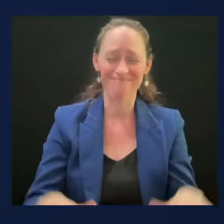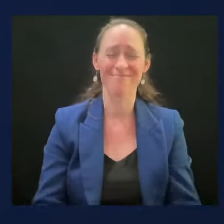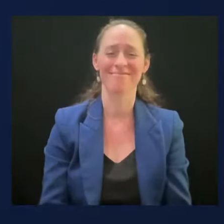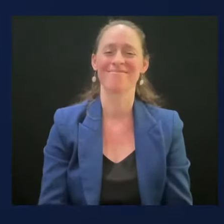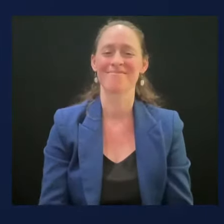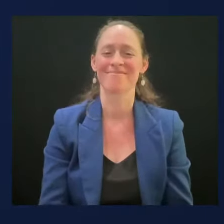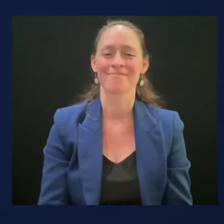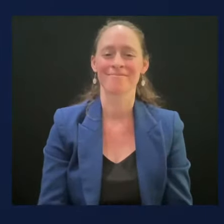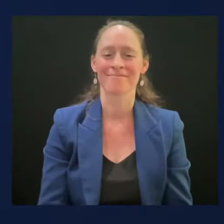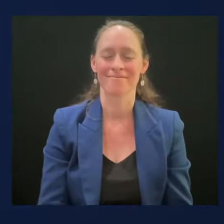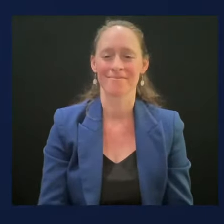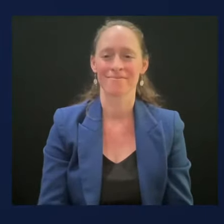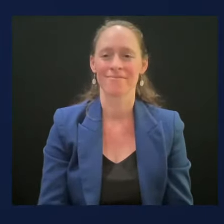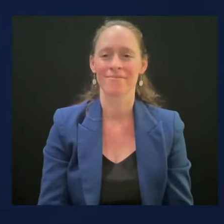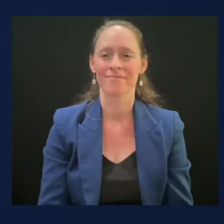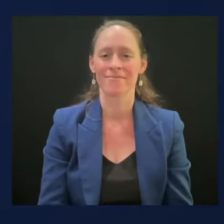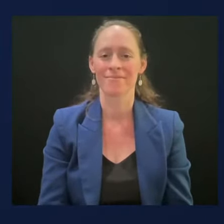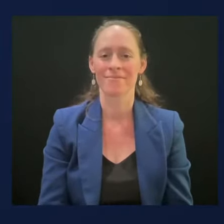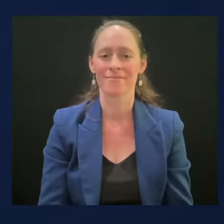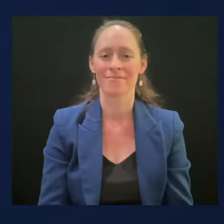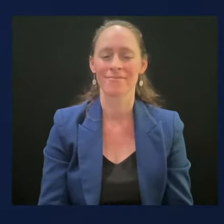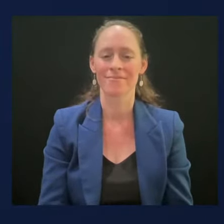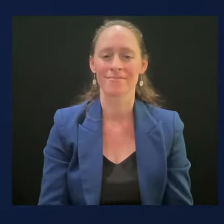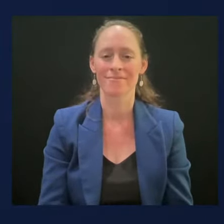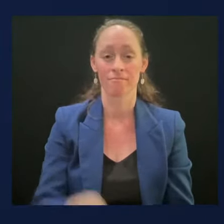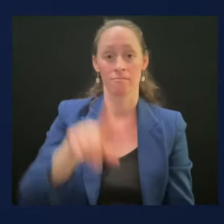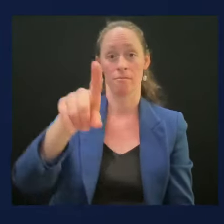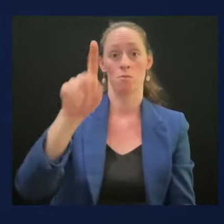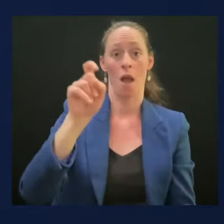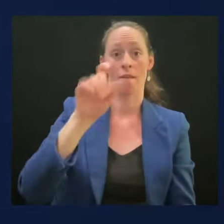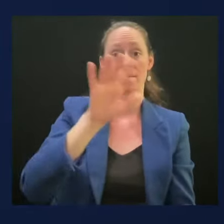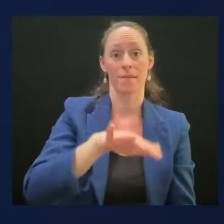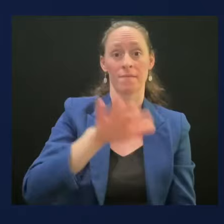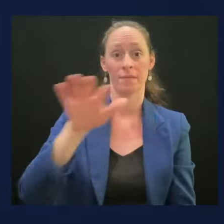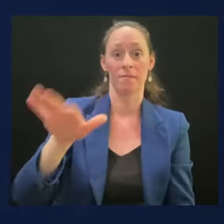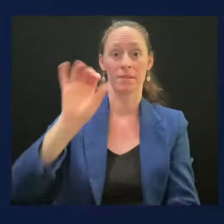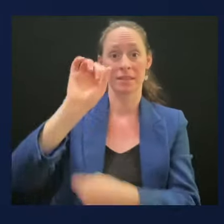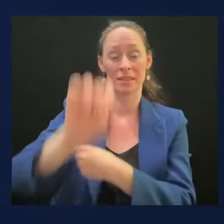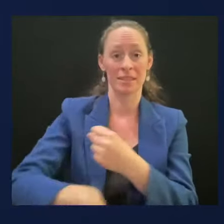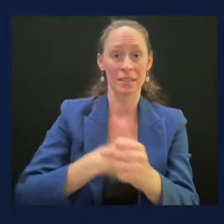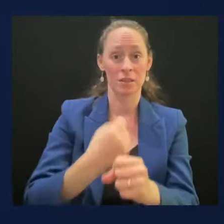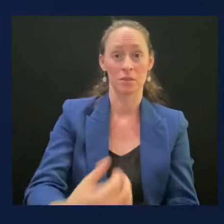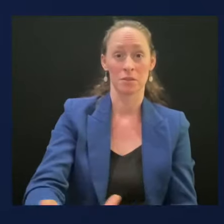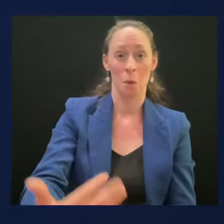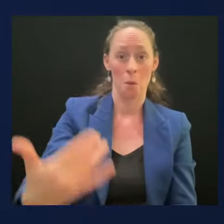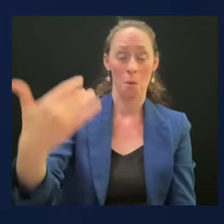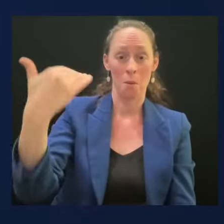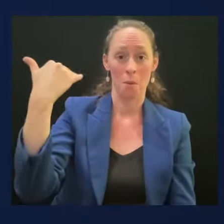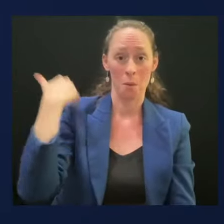One hundred and fifty-five years ago, retired Union General James Garfield